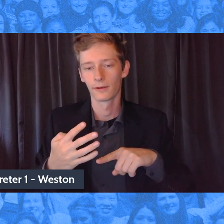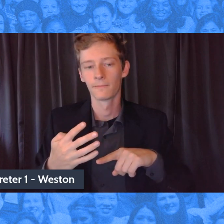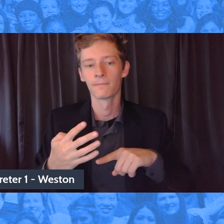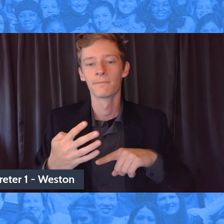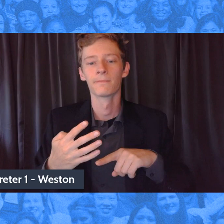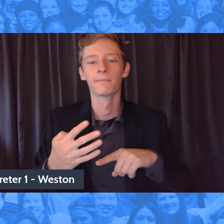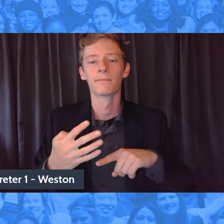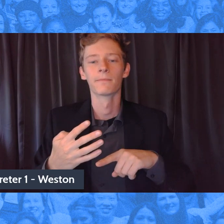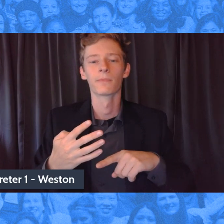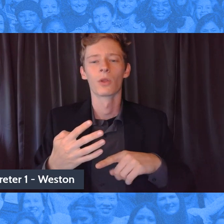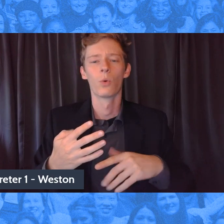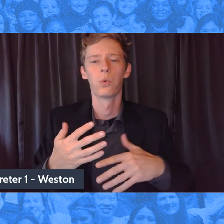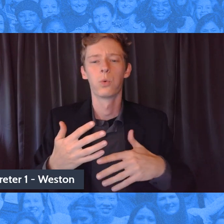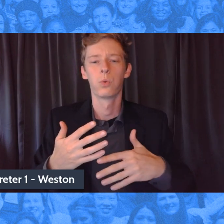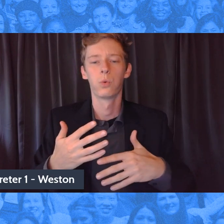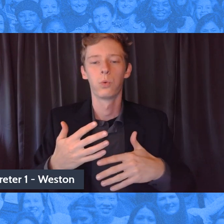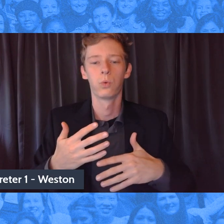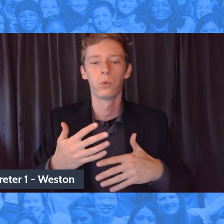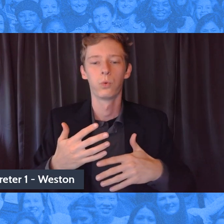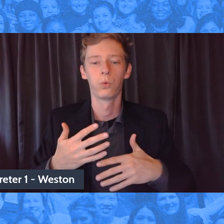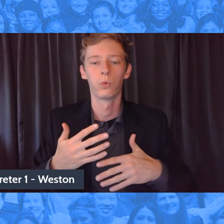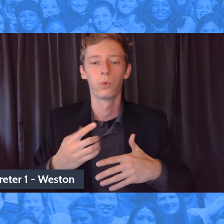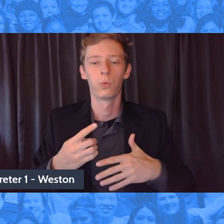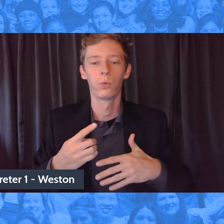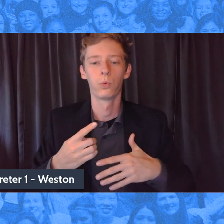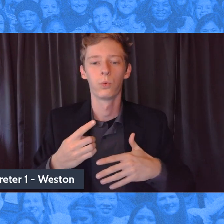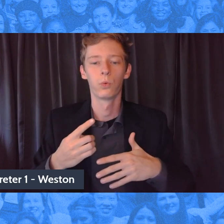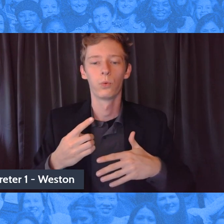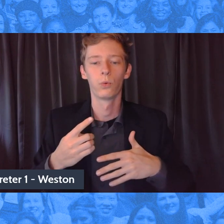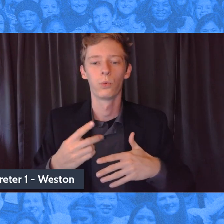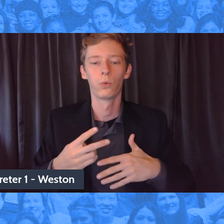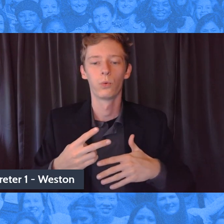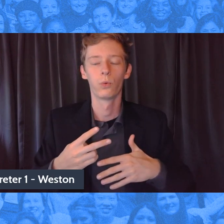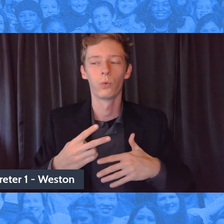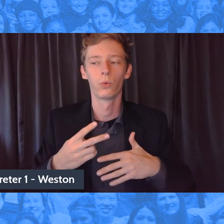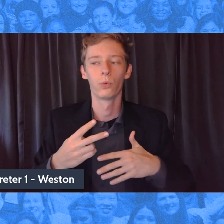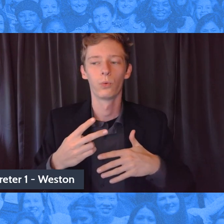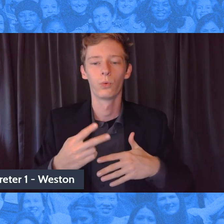big exhale for one, two, three, four,